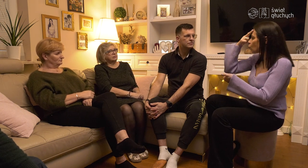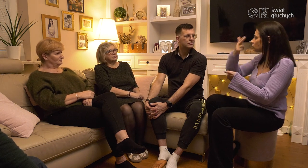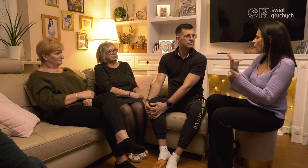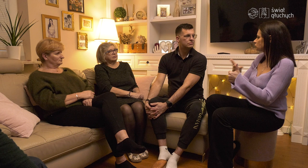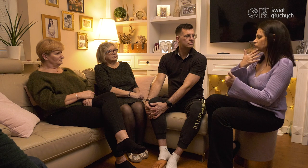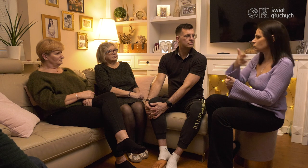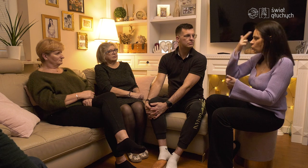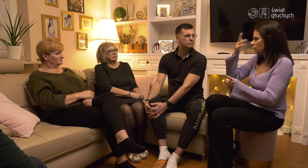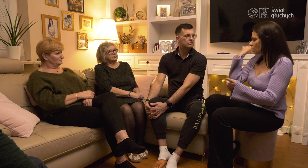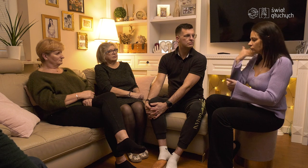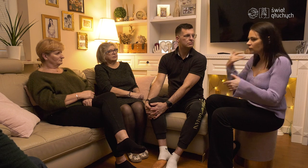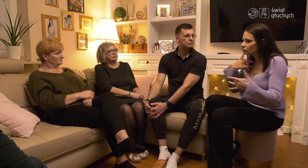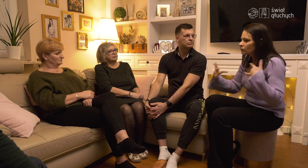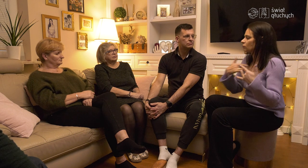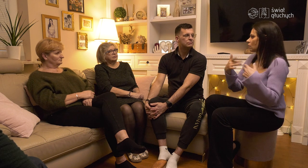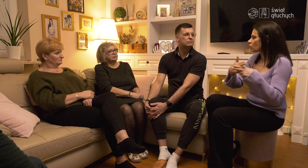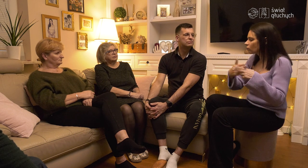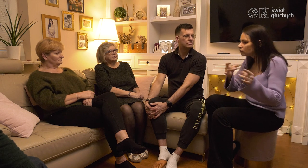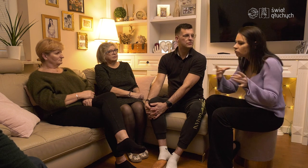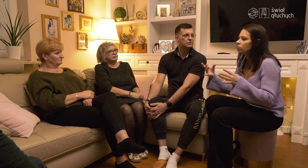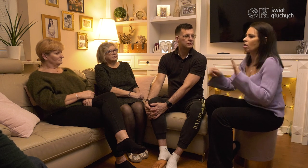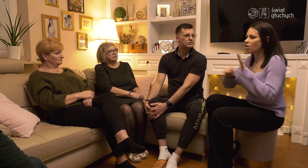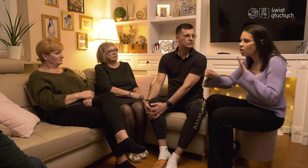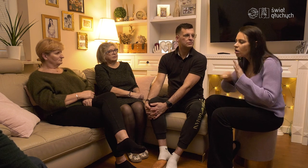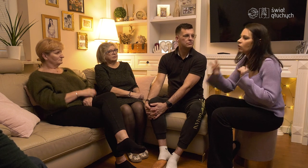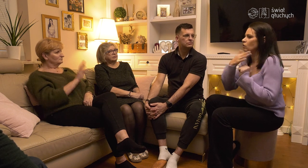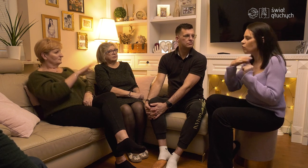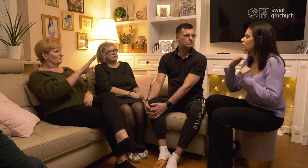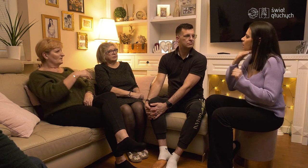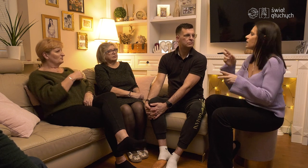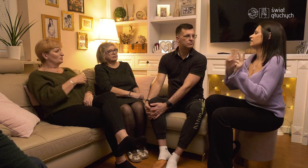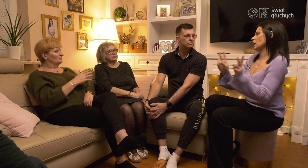Because they had a trauma, he was getting tired, sick, going to a speech therapist.